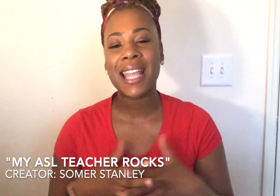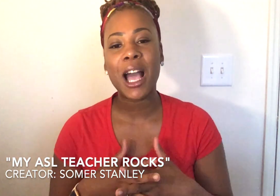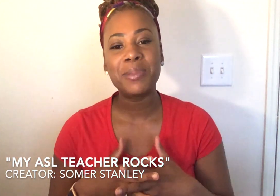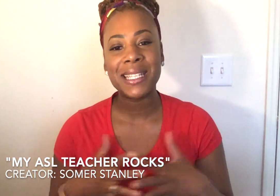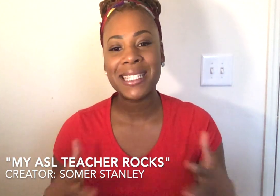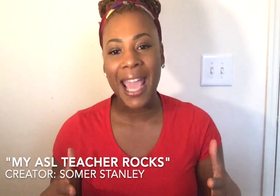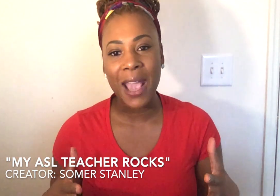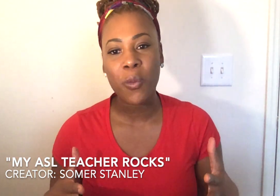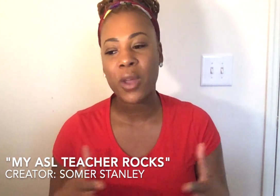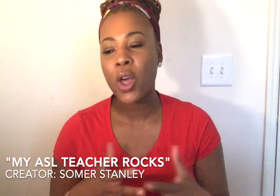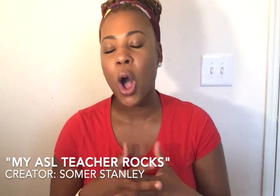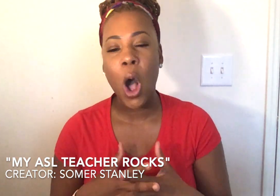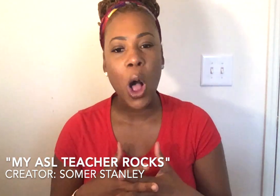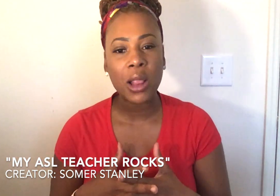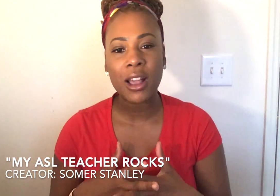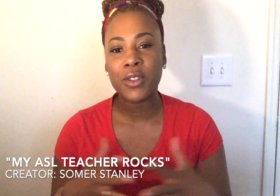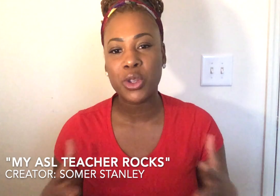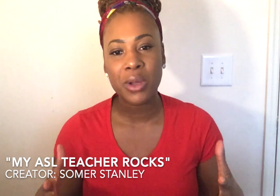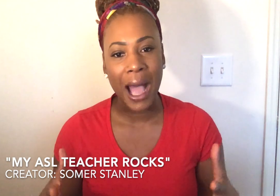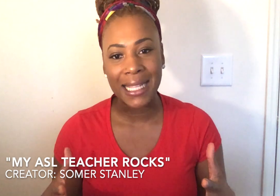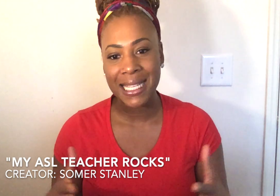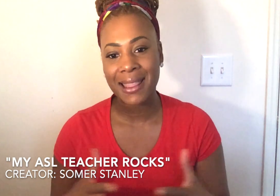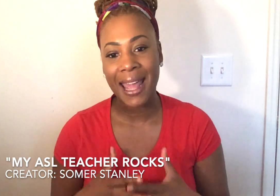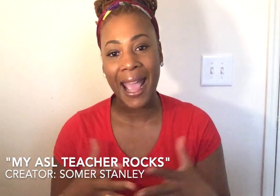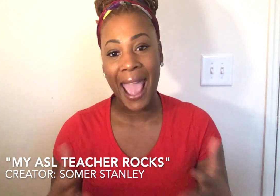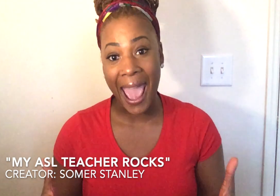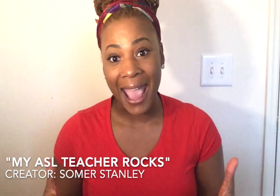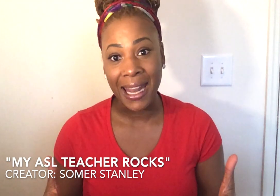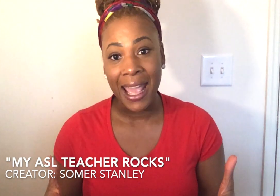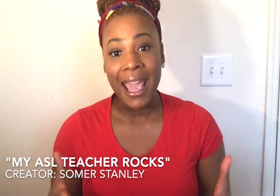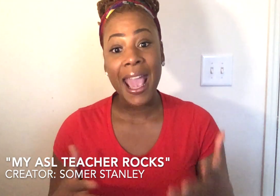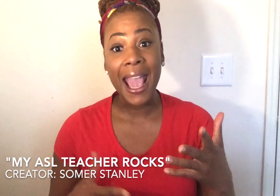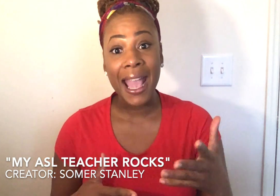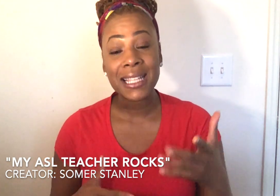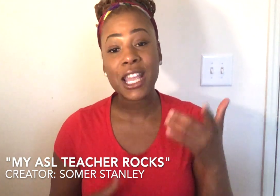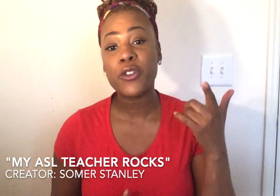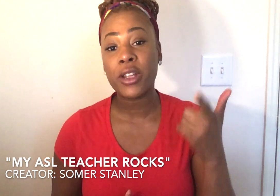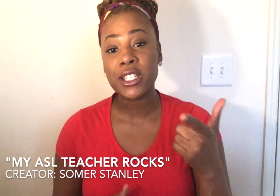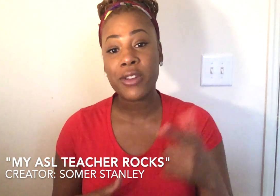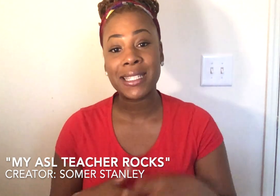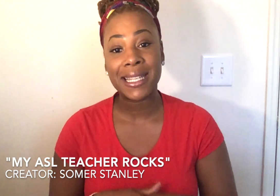up to date with all of the new content that I add and if you're interested in